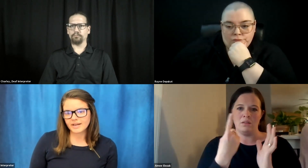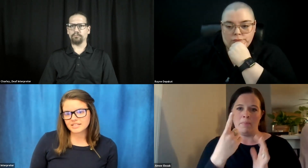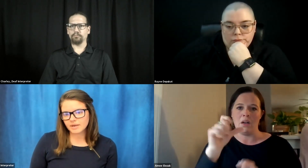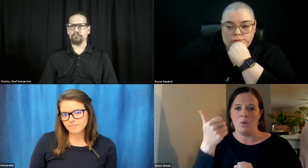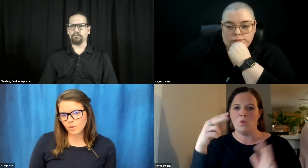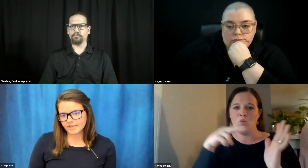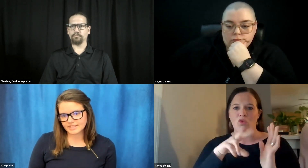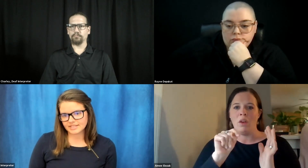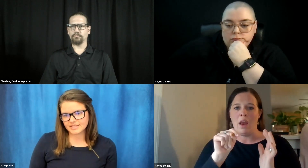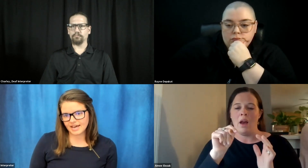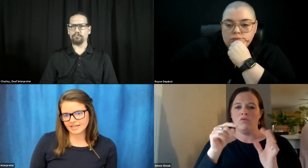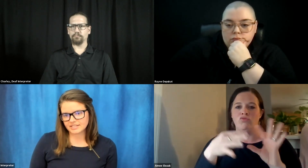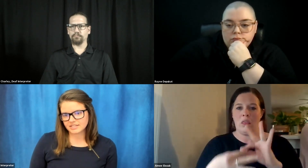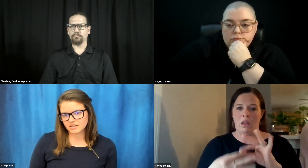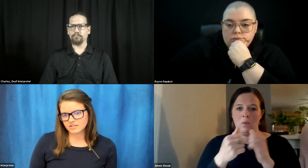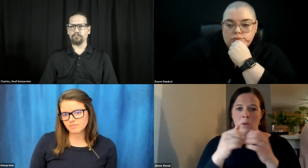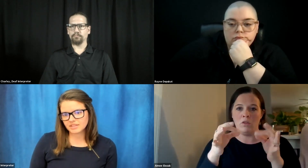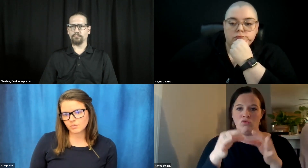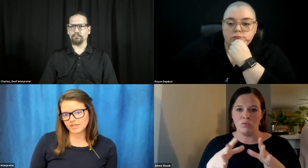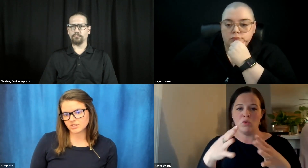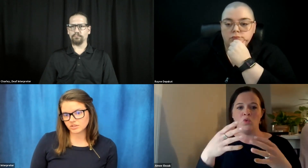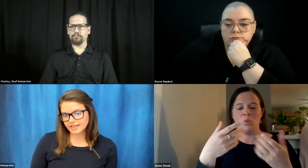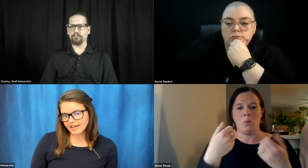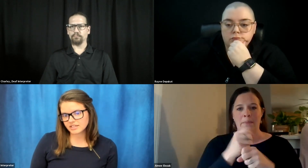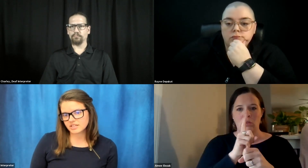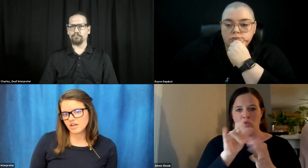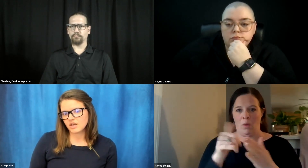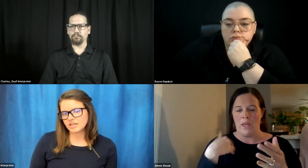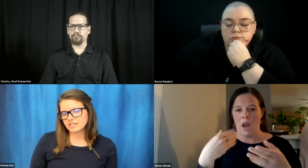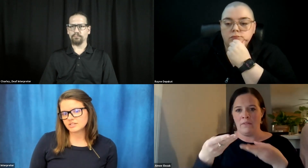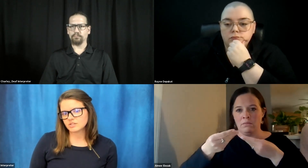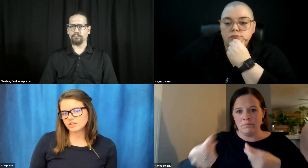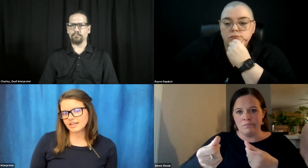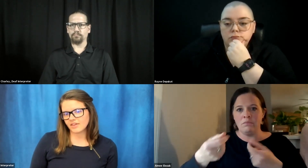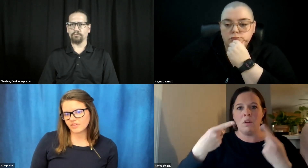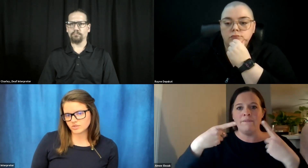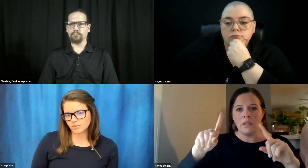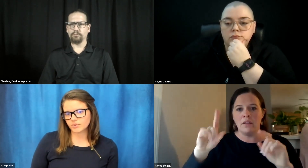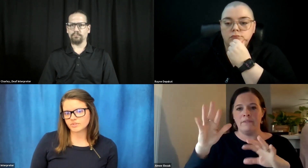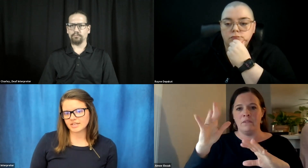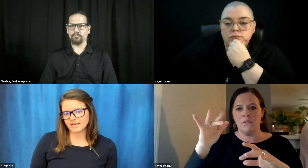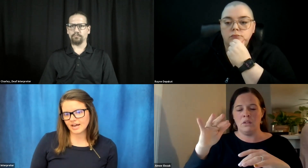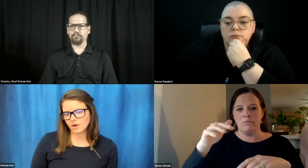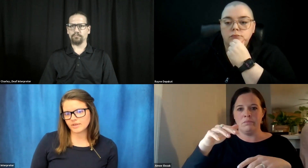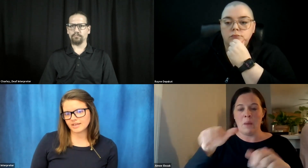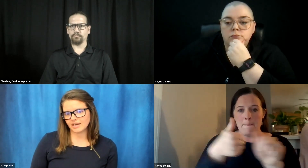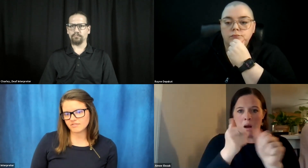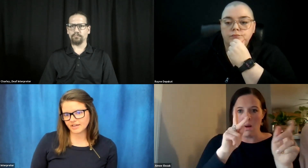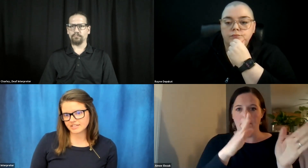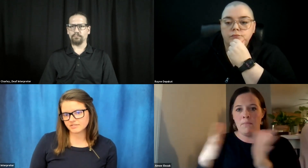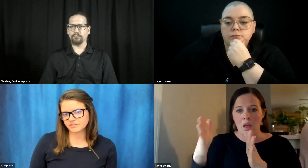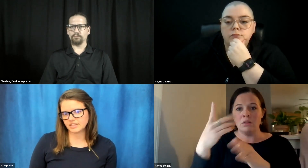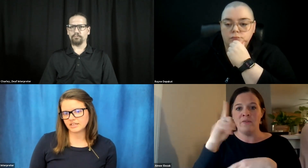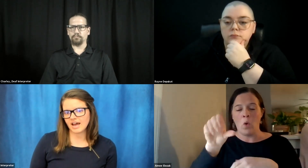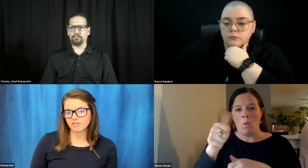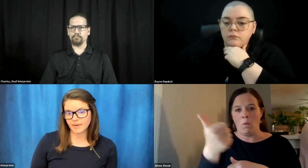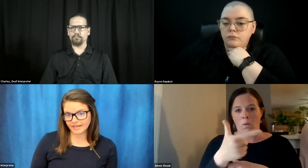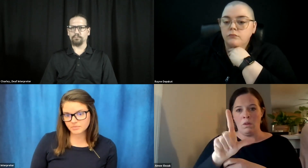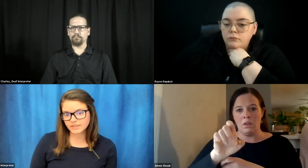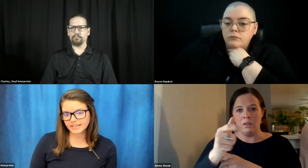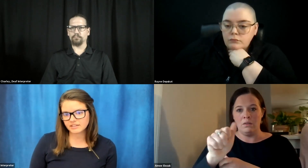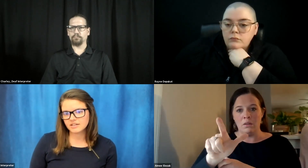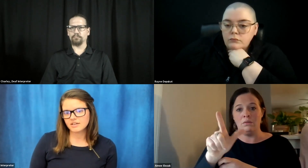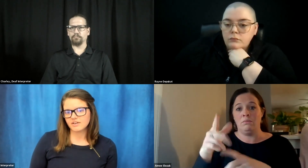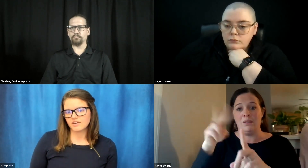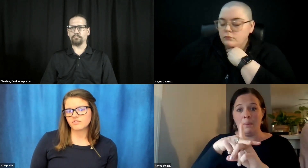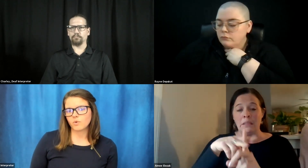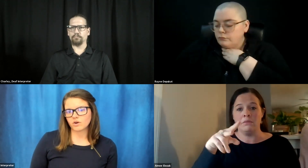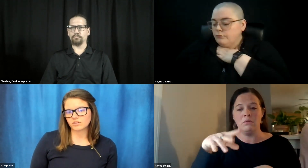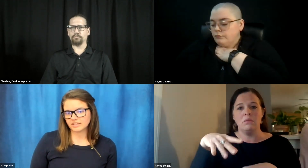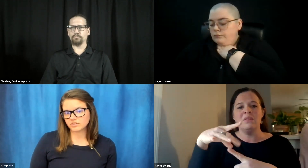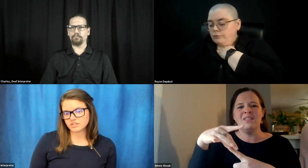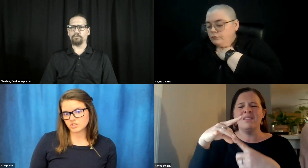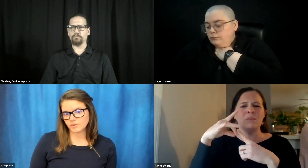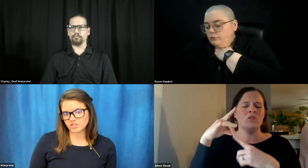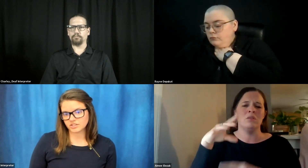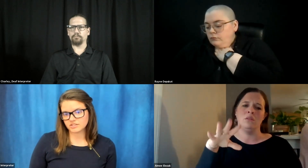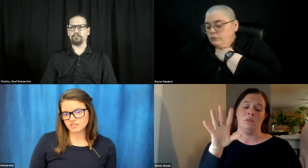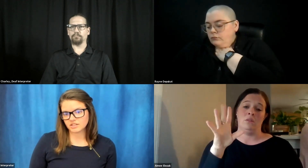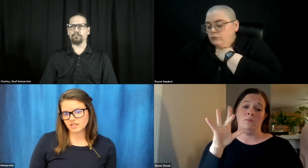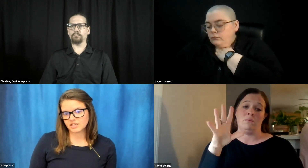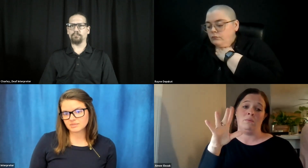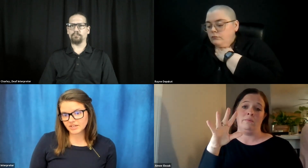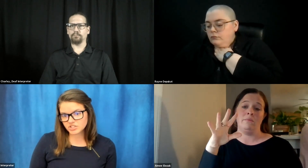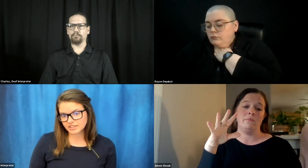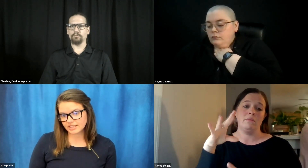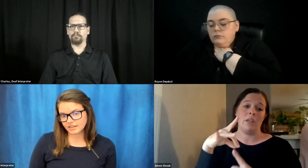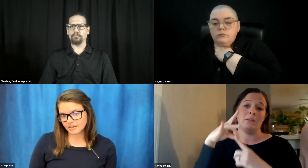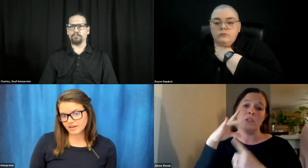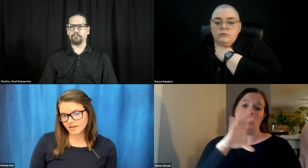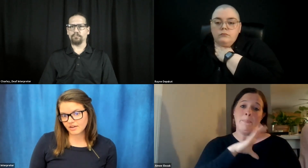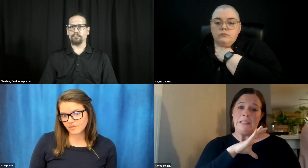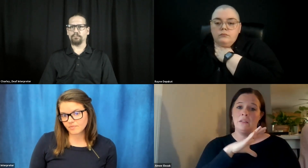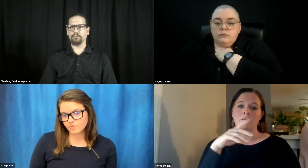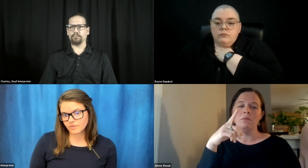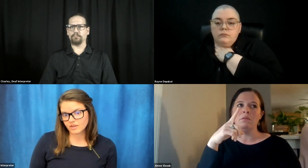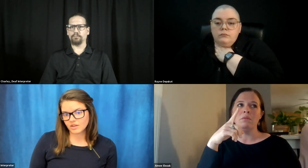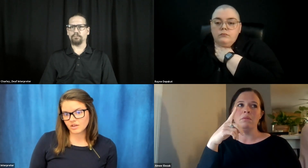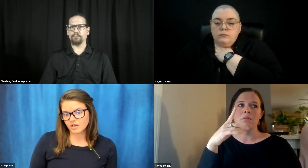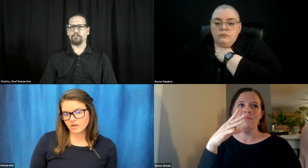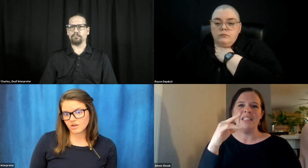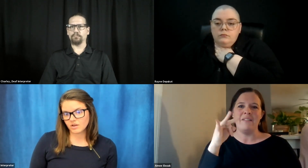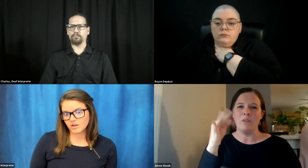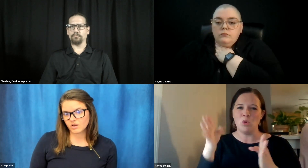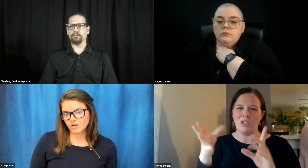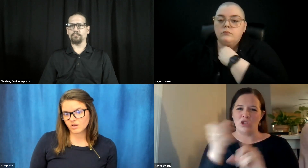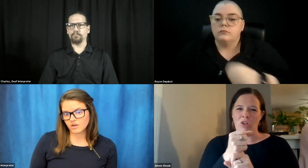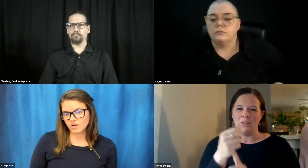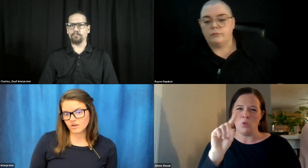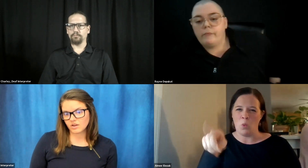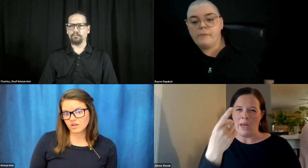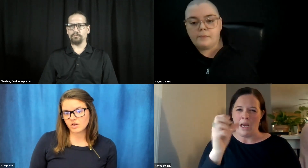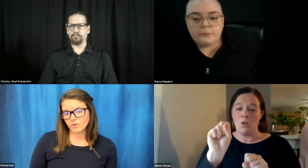So I guess my point is that something that we need to look at is looking at the interpreters and how we can effectively have a backup plan for legal situations, especially